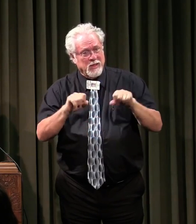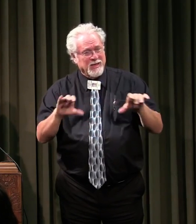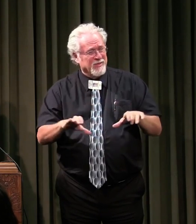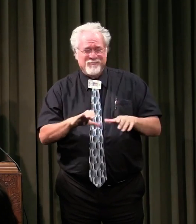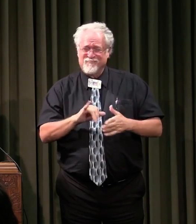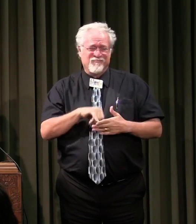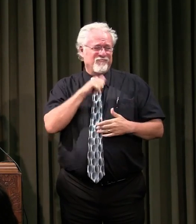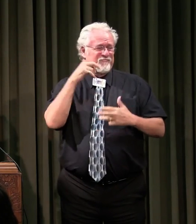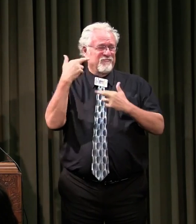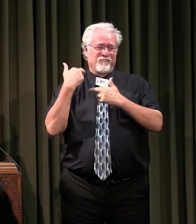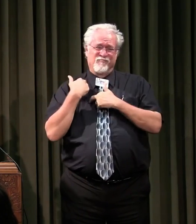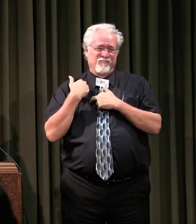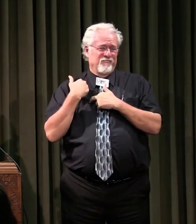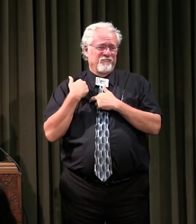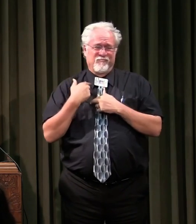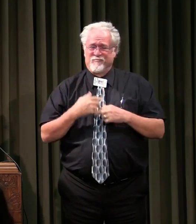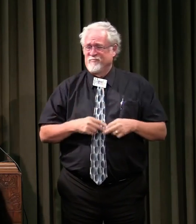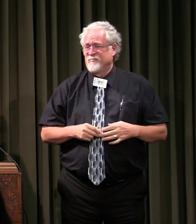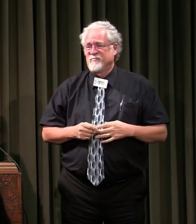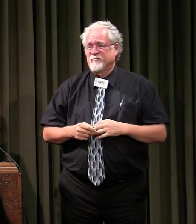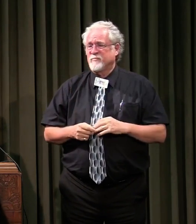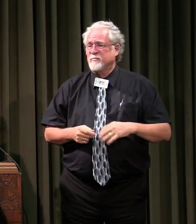responsible thing to do